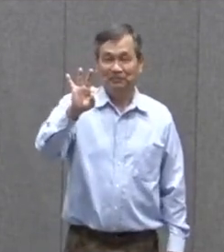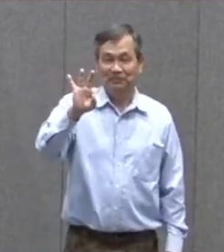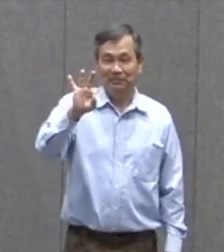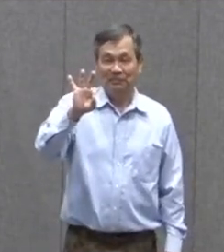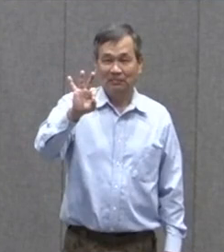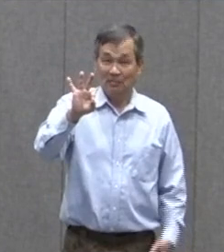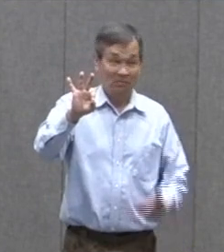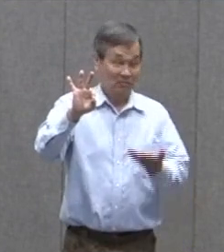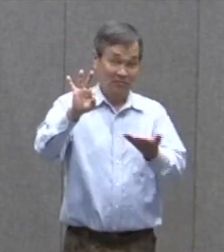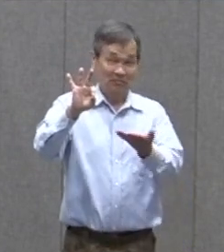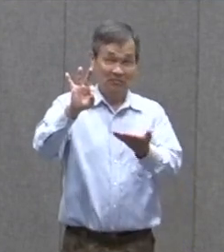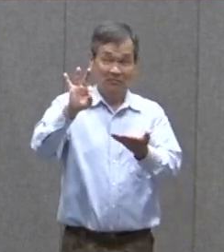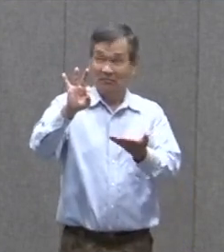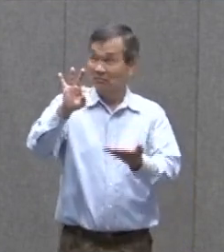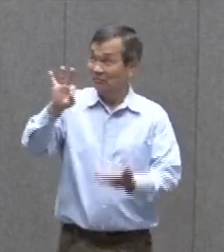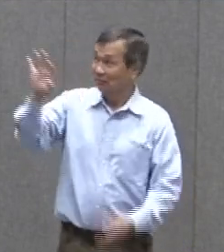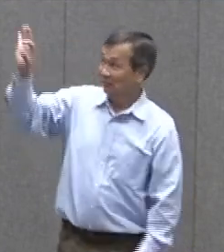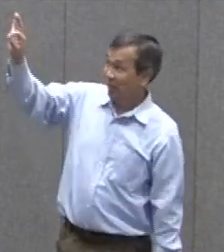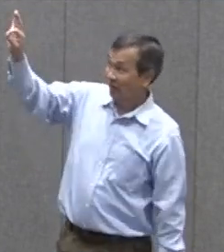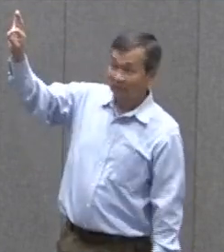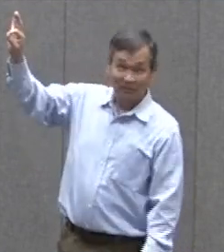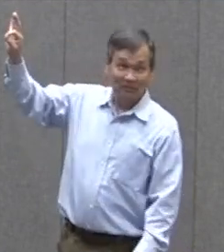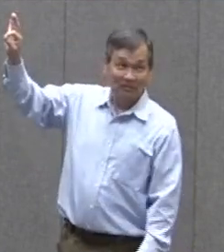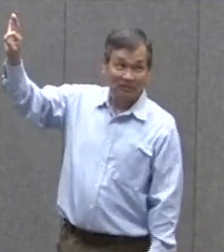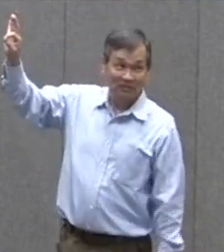Nine. Nine triangles.